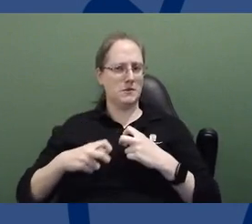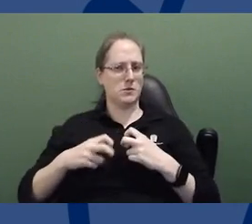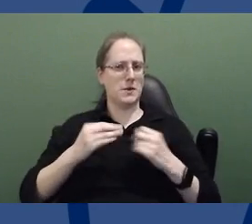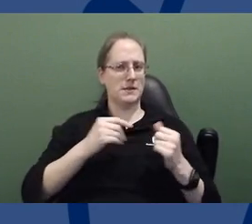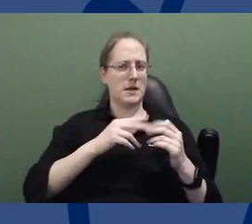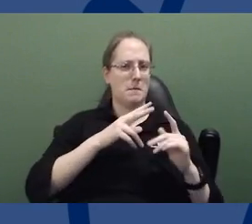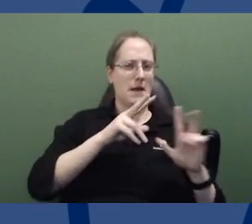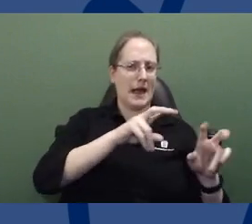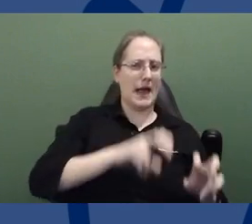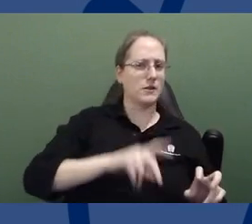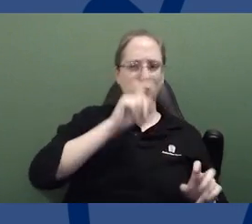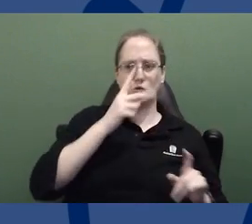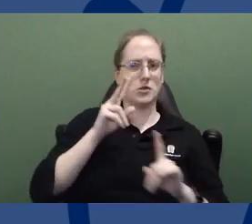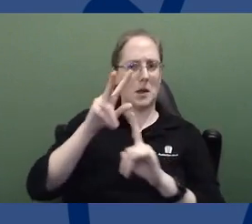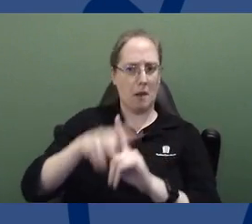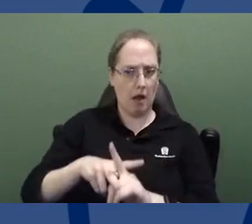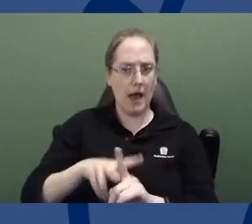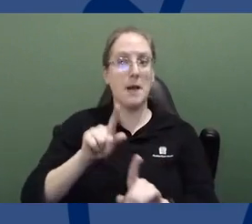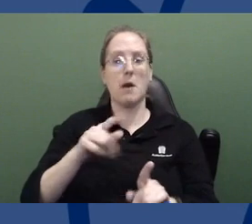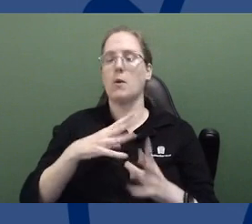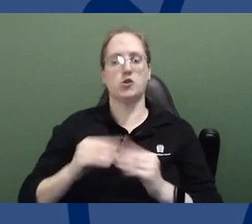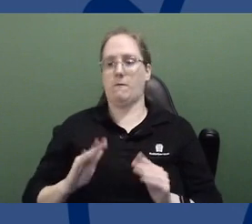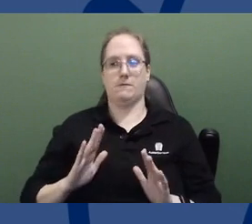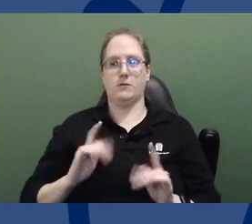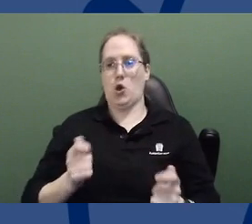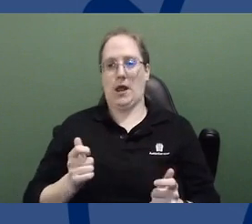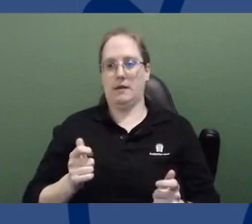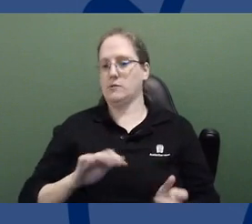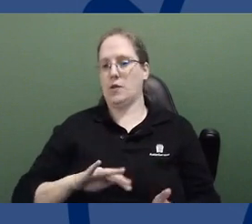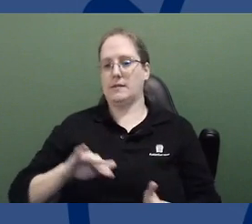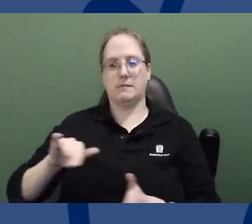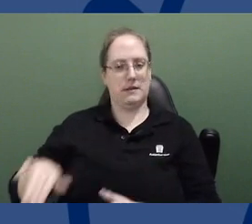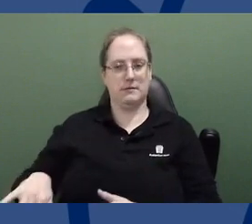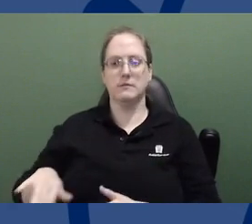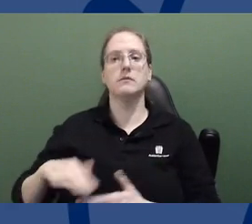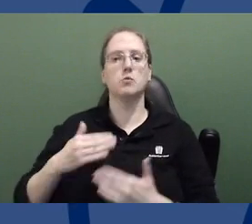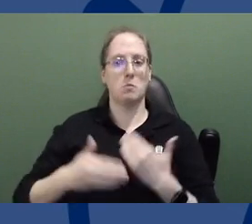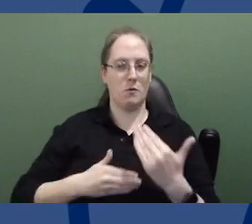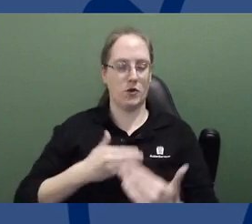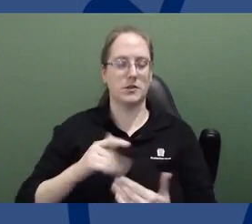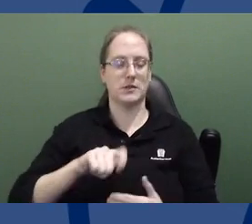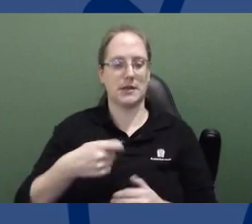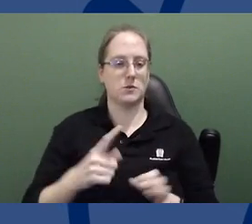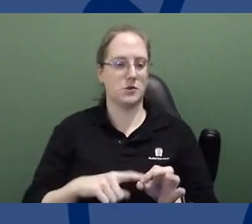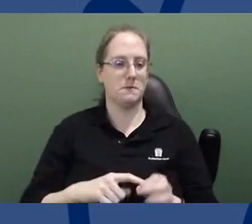was resolved very early on so we might move on to the next question. Comparative periods,